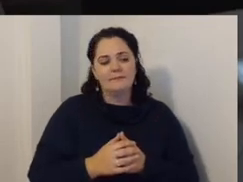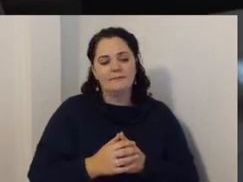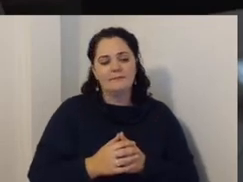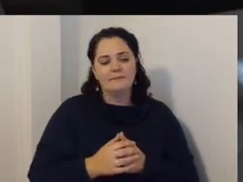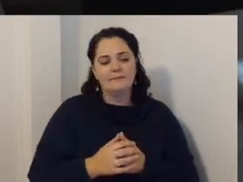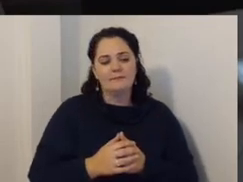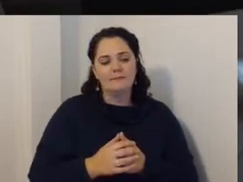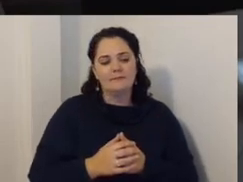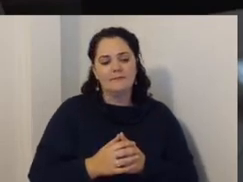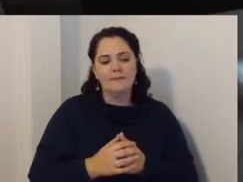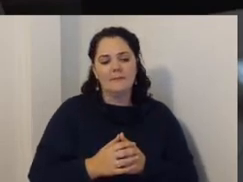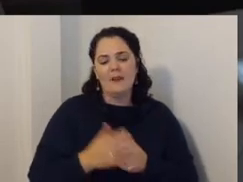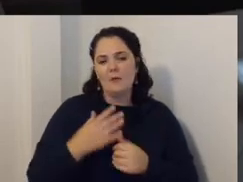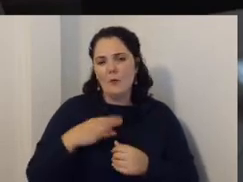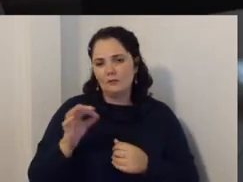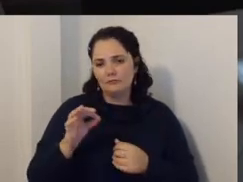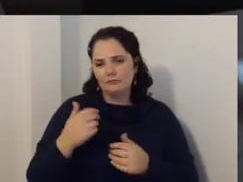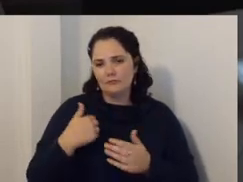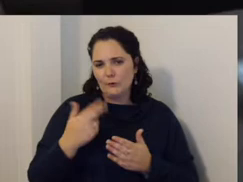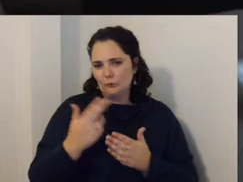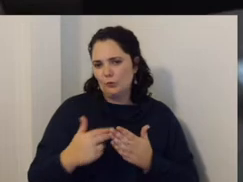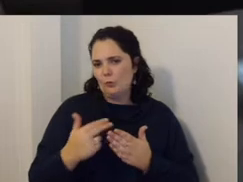since I said it, I'll do a quick little foot and I think half study here